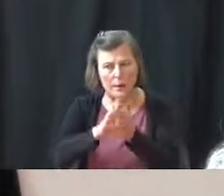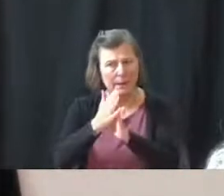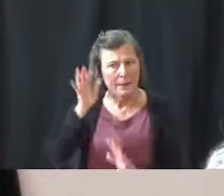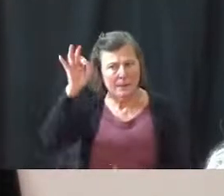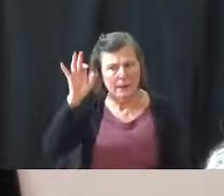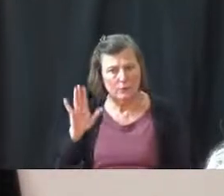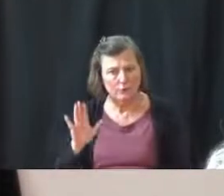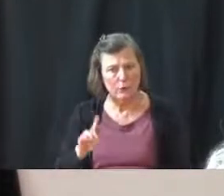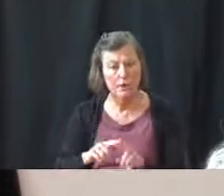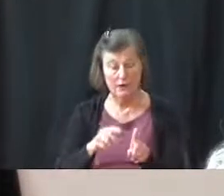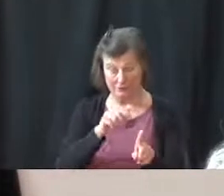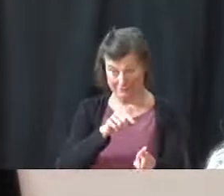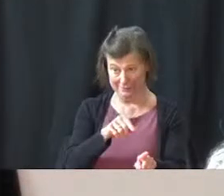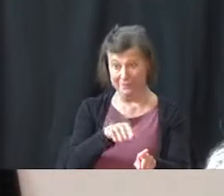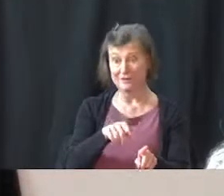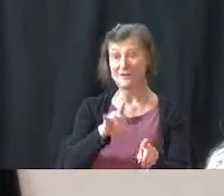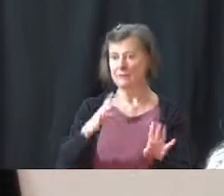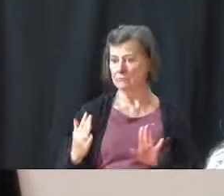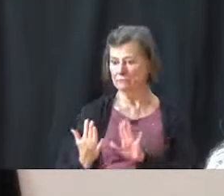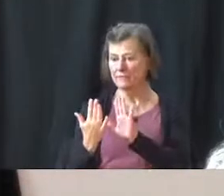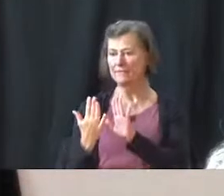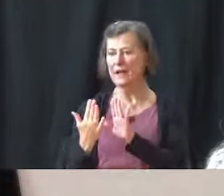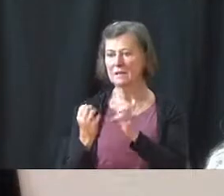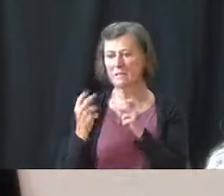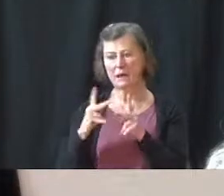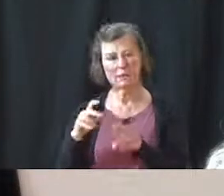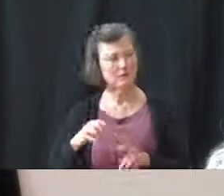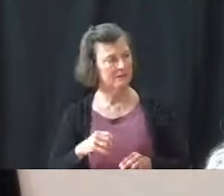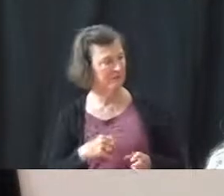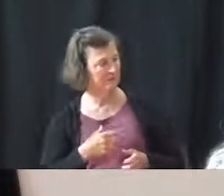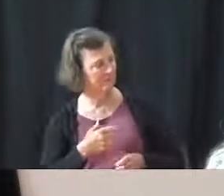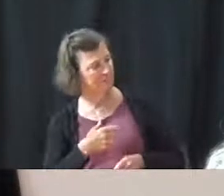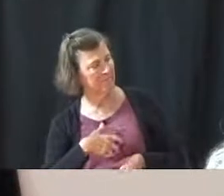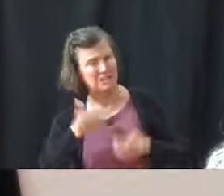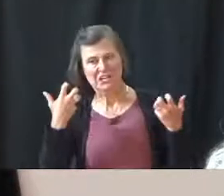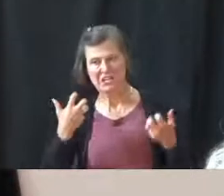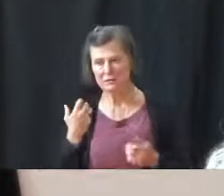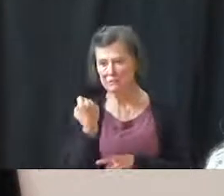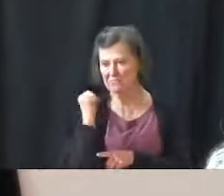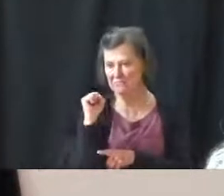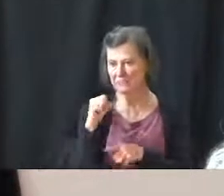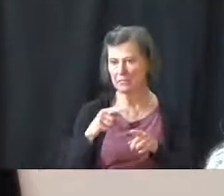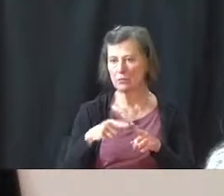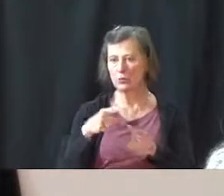And yet, she did so in the face of hostility and scorn and she was a steady rock, who helped